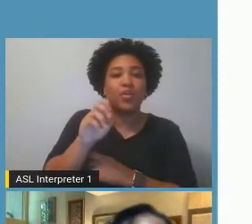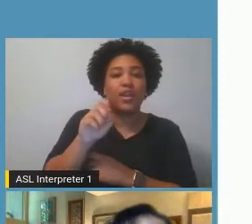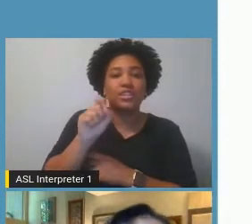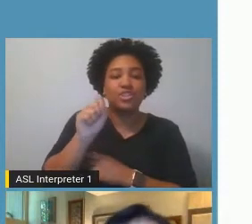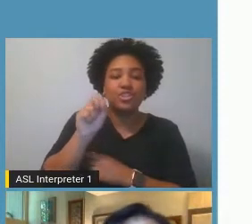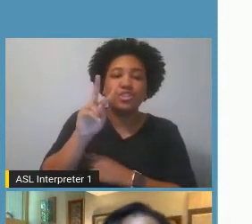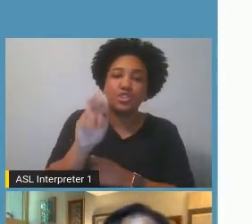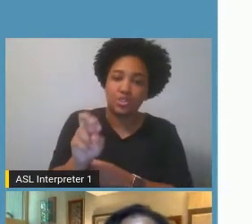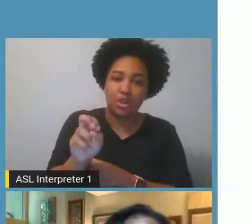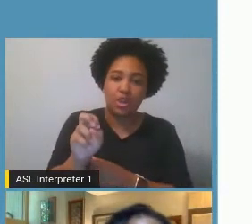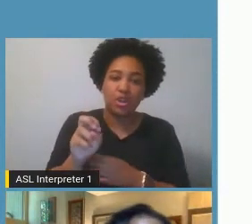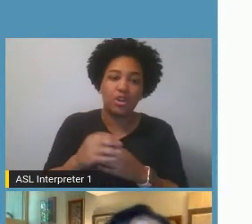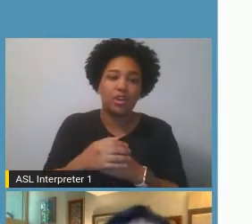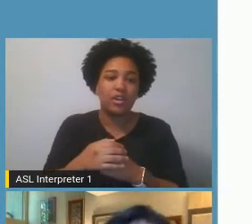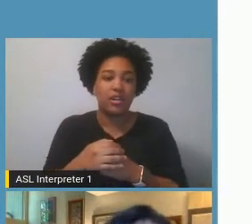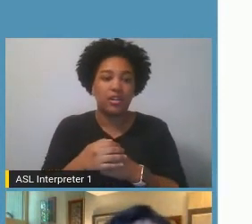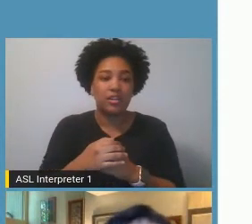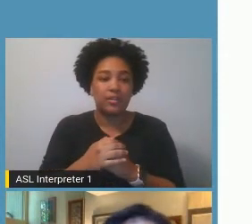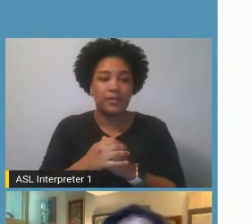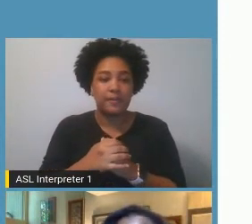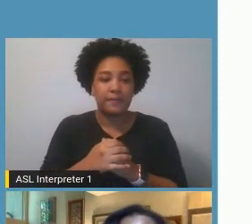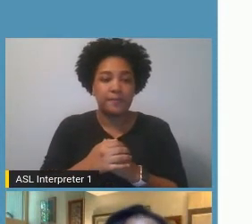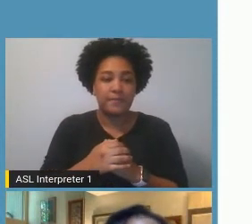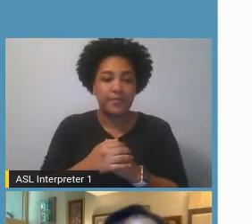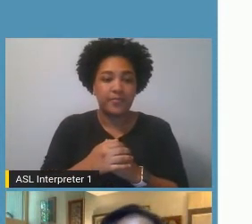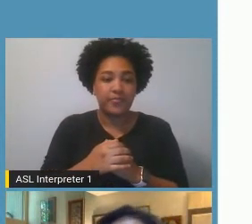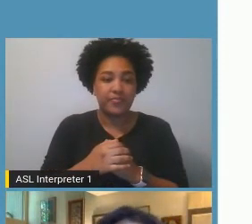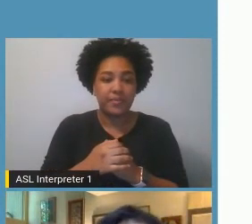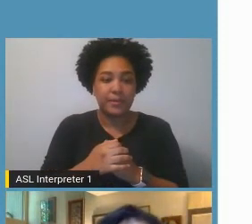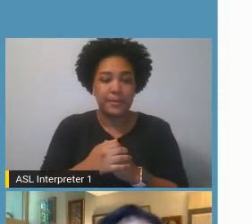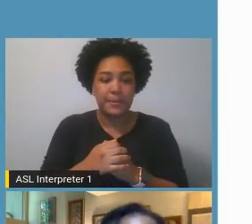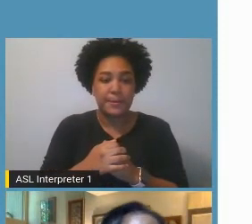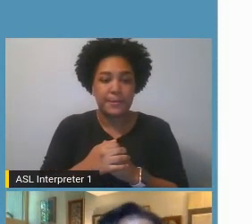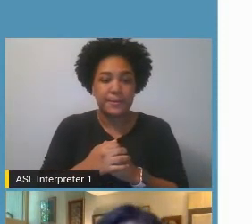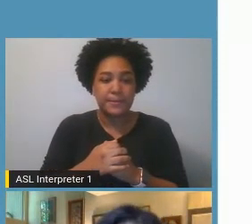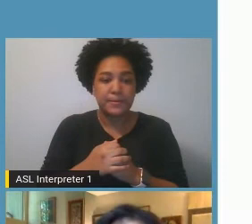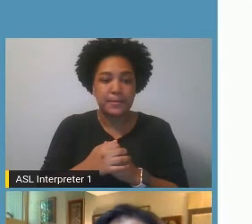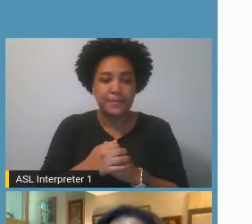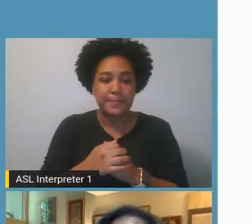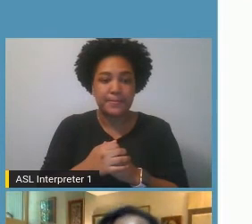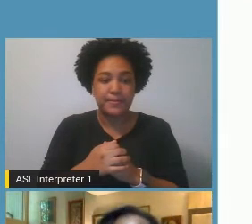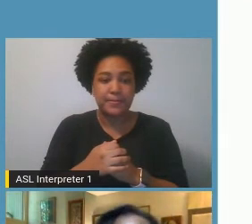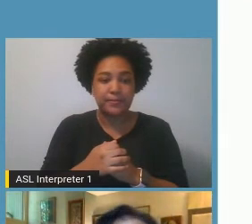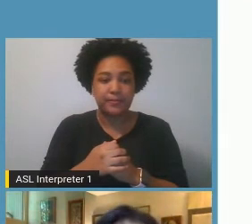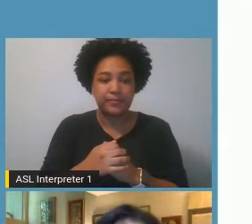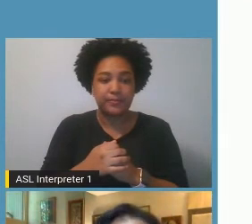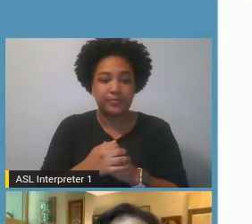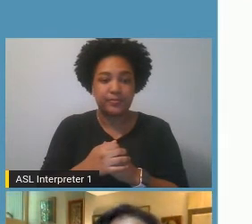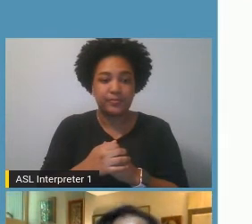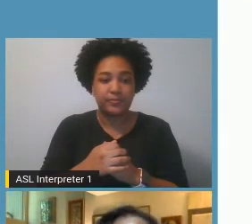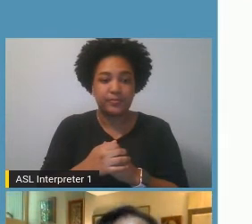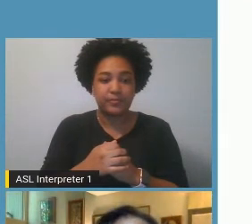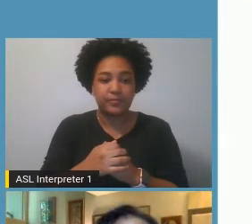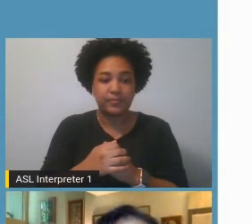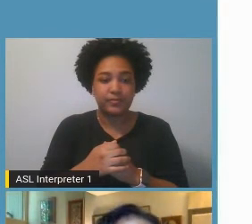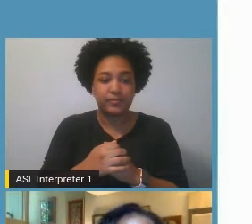and stored in ways and means that are not accessible, not researchable, not sustained,